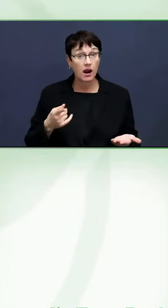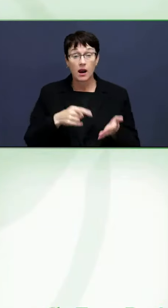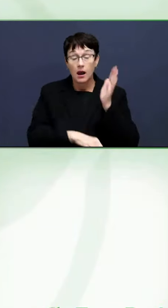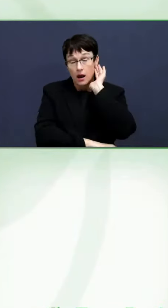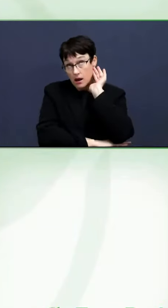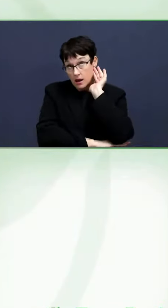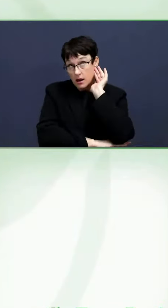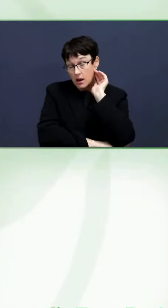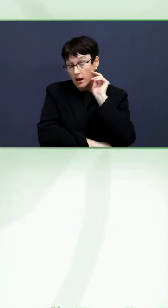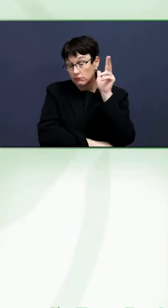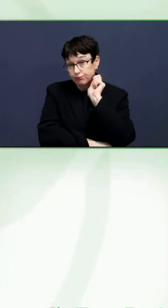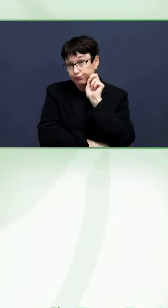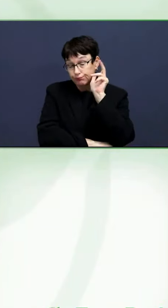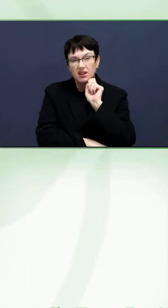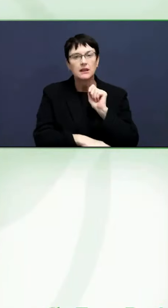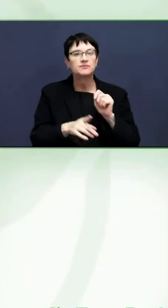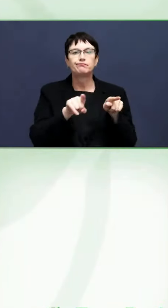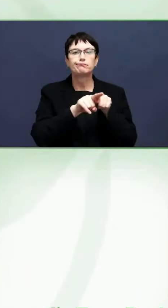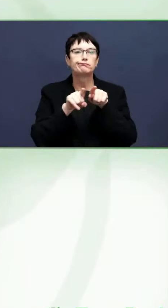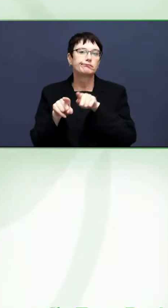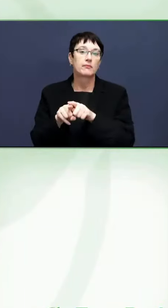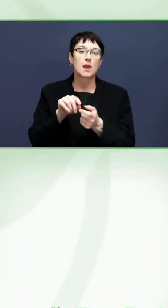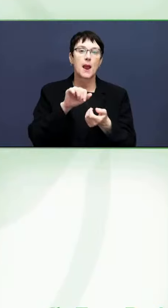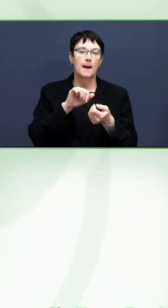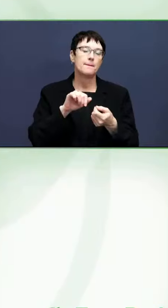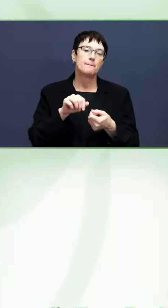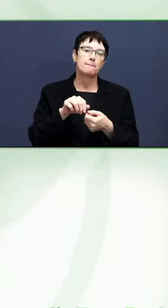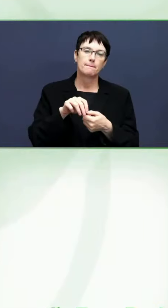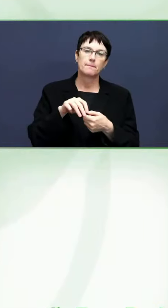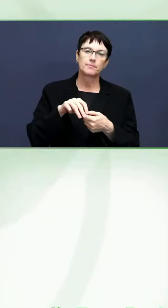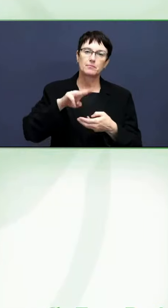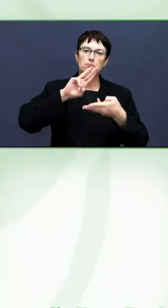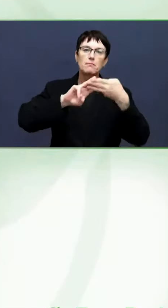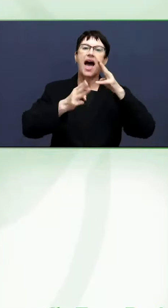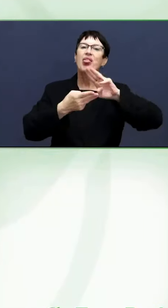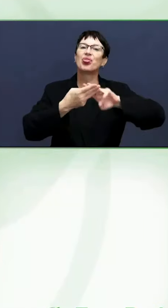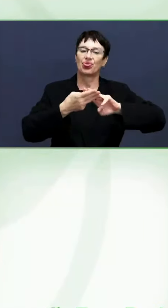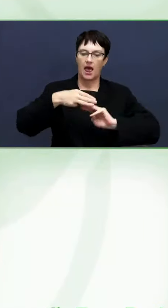Listening to equation over and over just to be able to grasp the idea behind the complex